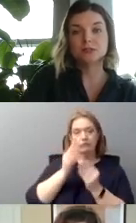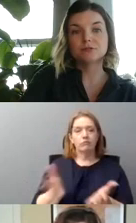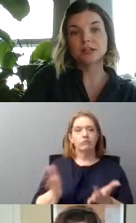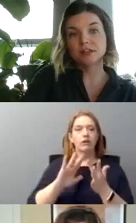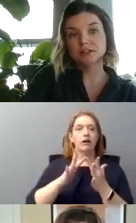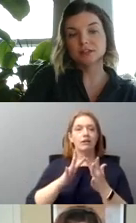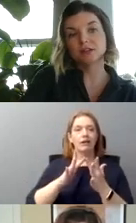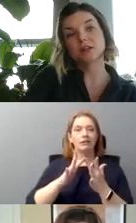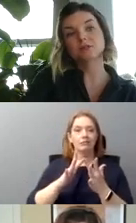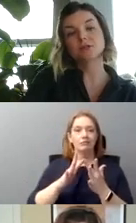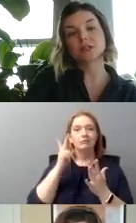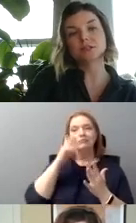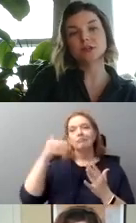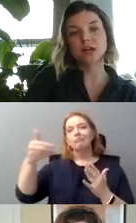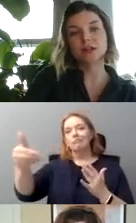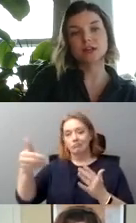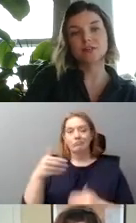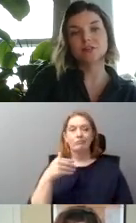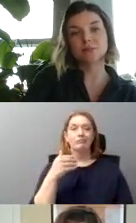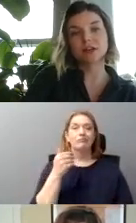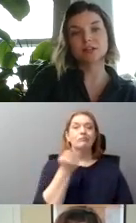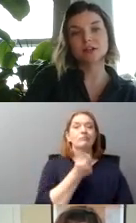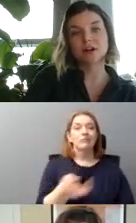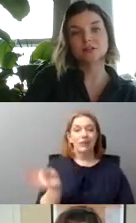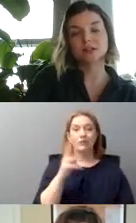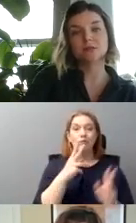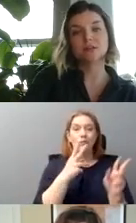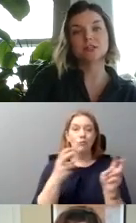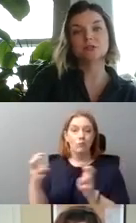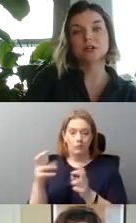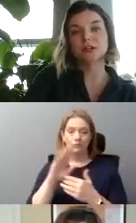you will find this and other recordings located at The James Castle House, as well as The Historic